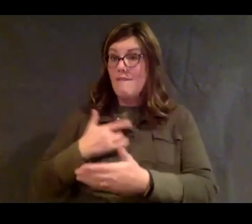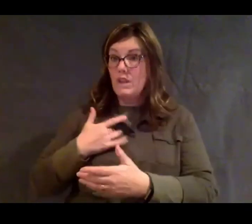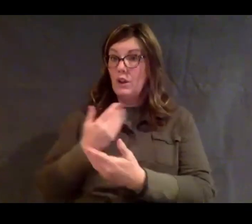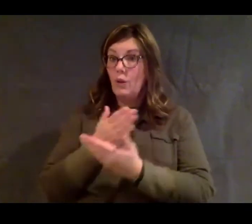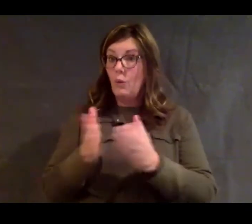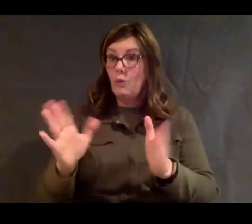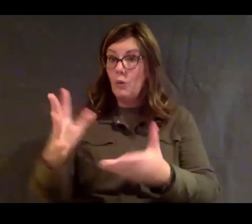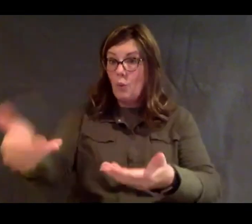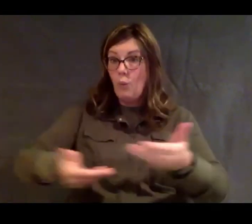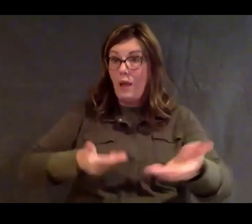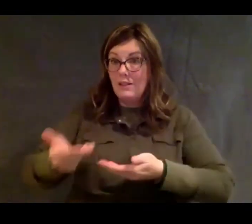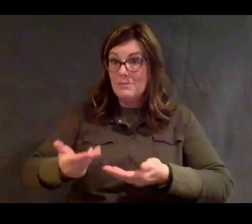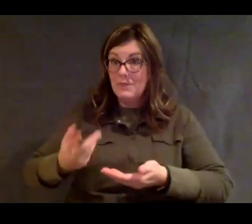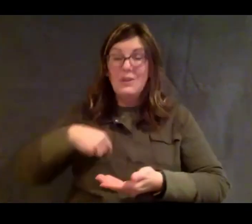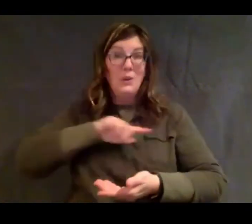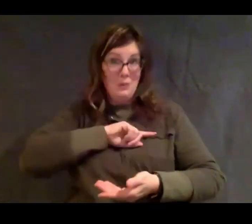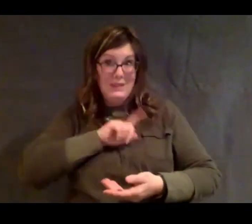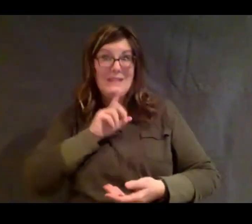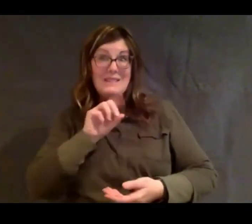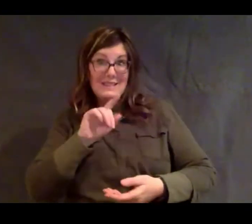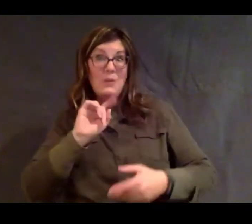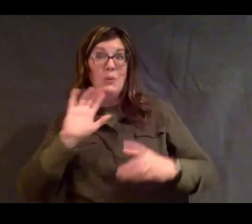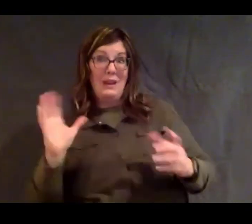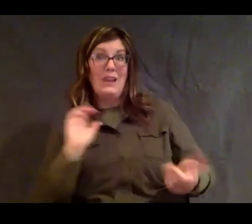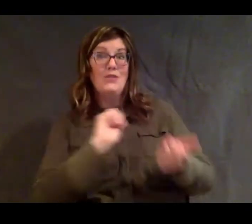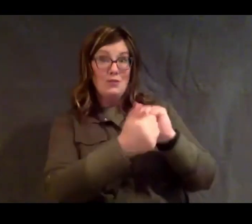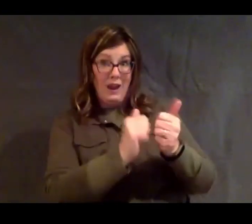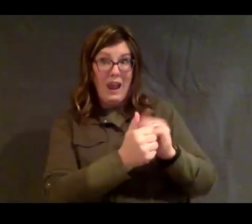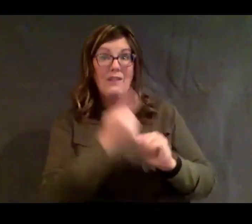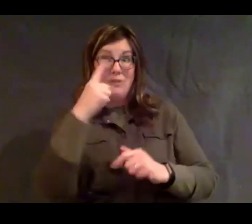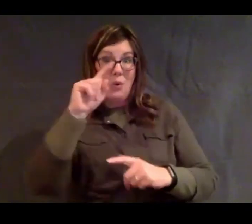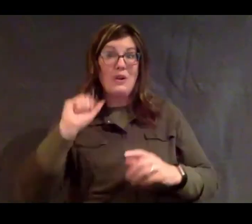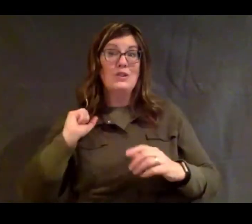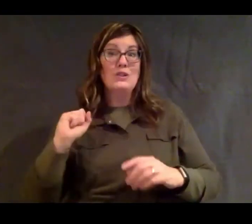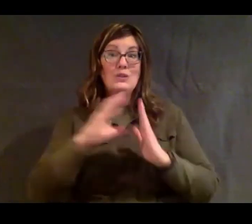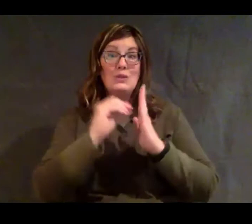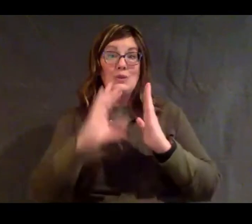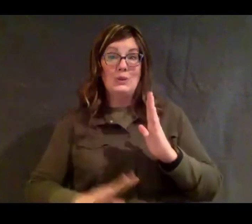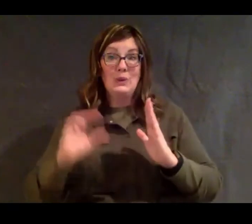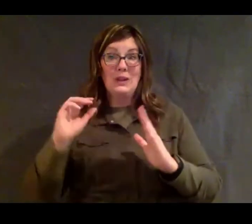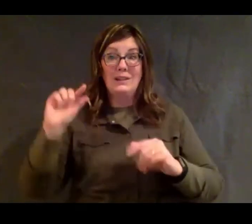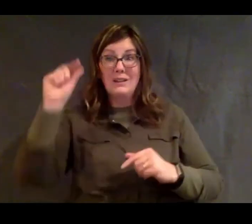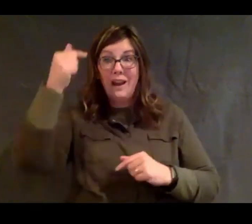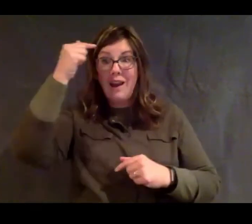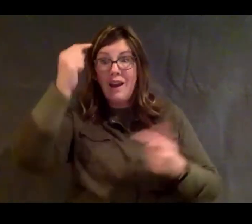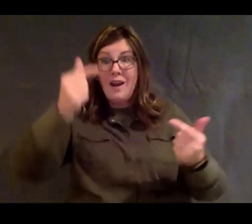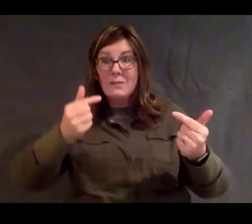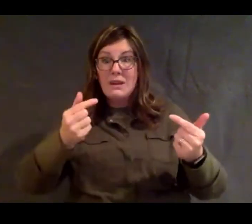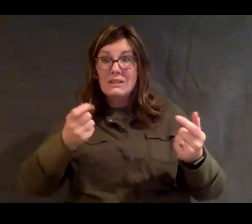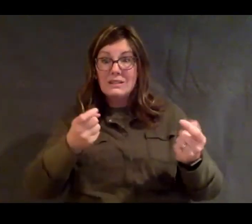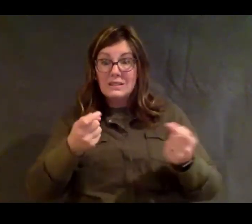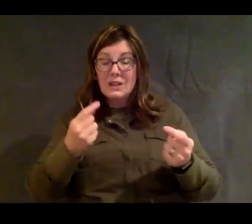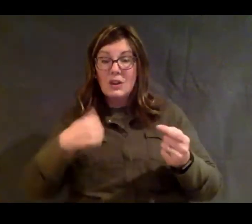for student government we took over every single seat um as the progressive caucus and eventually